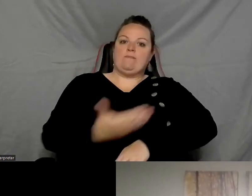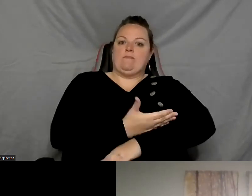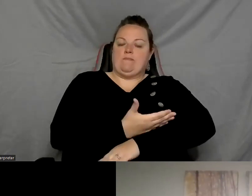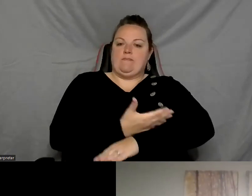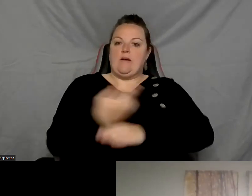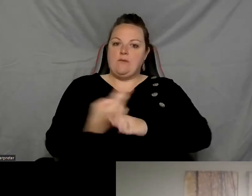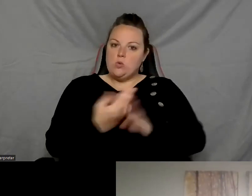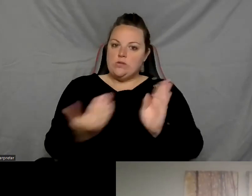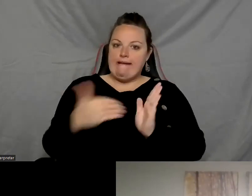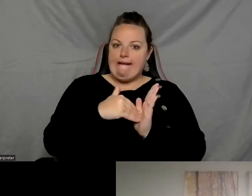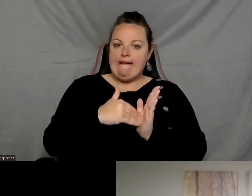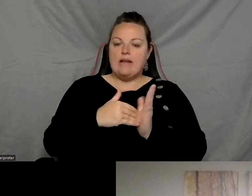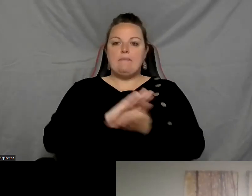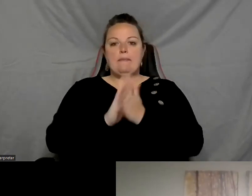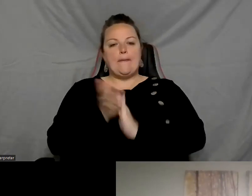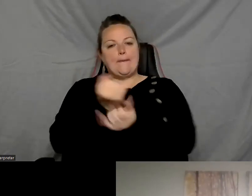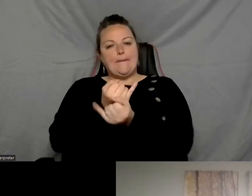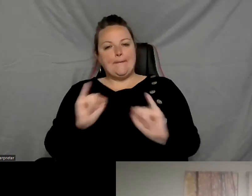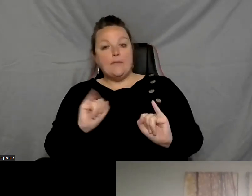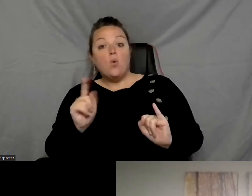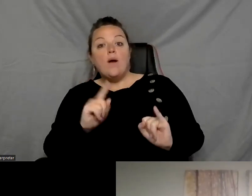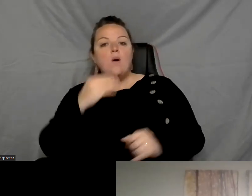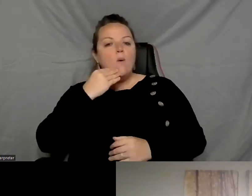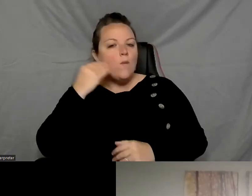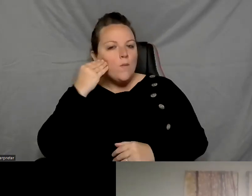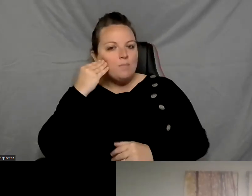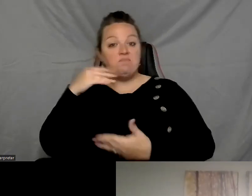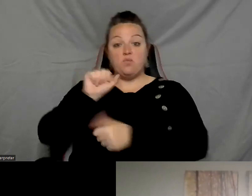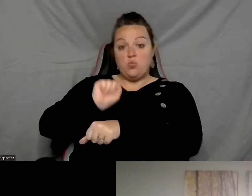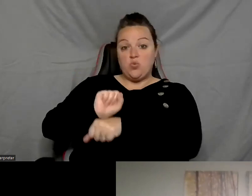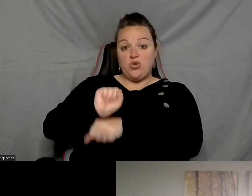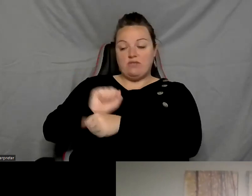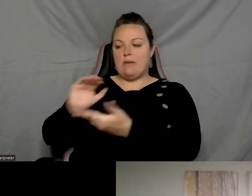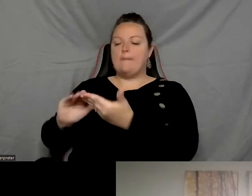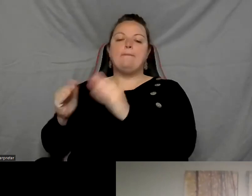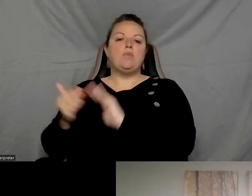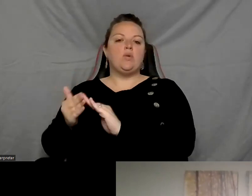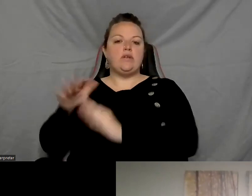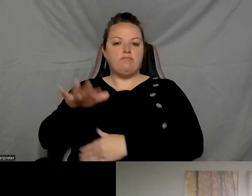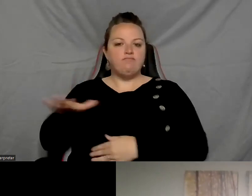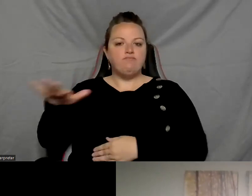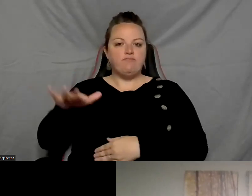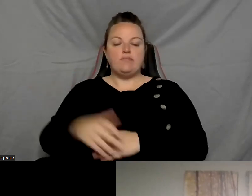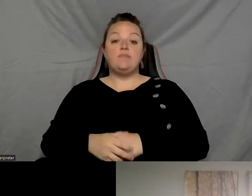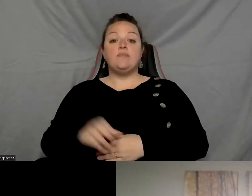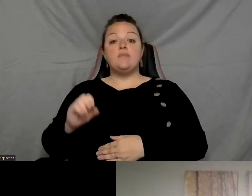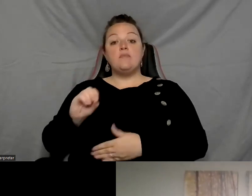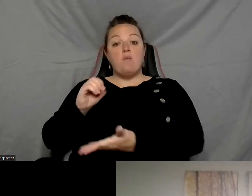to independence at home, at work and in their communities. OT provides support for older